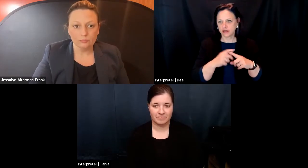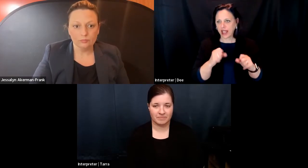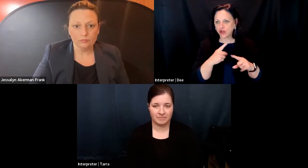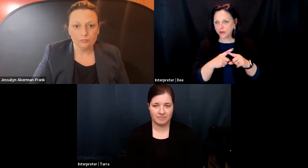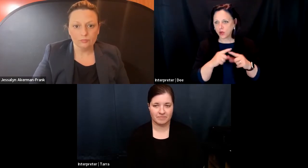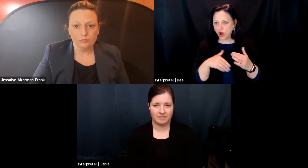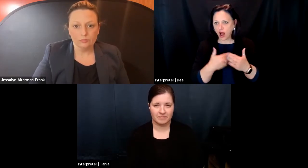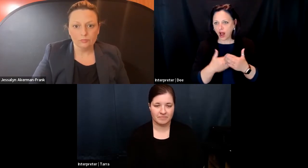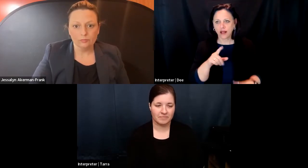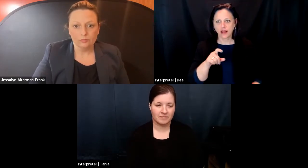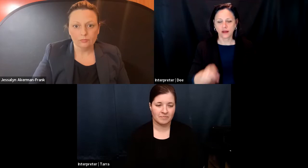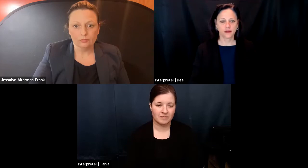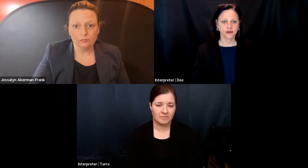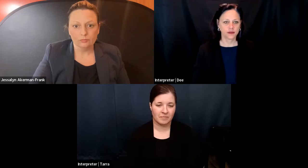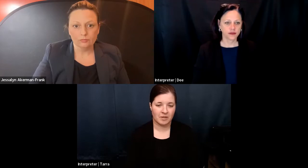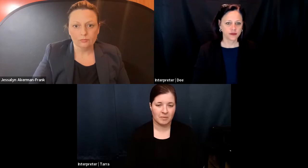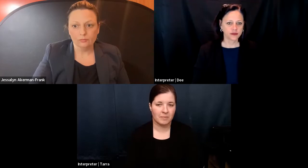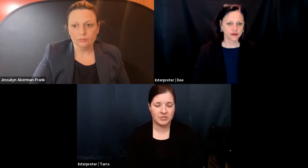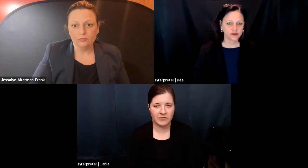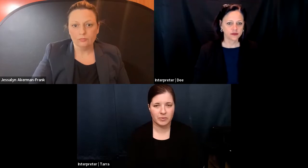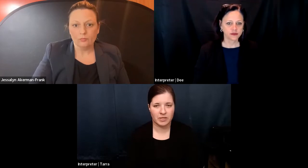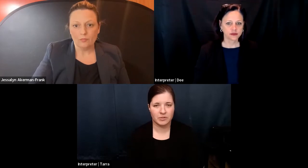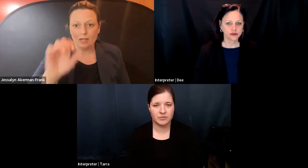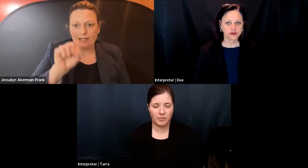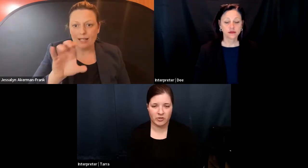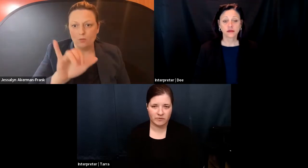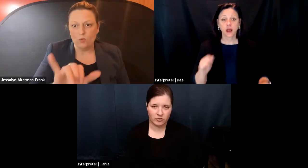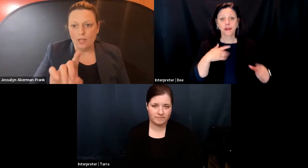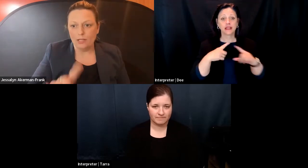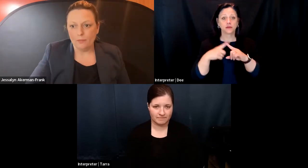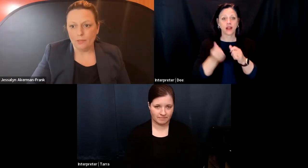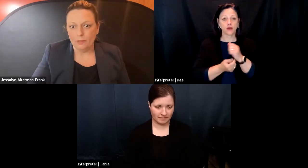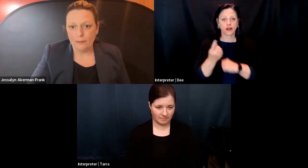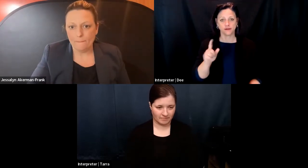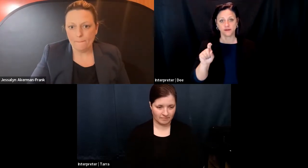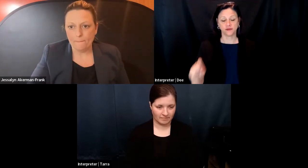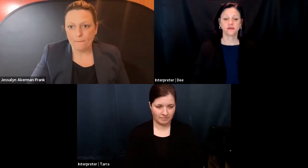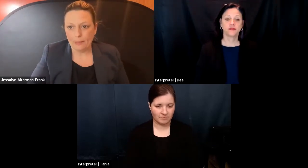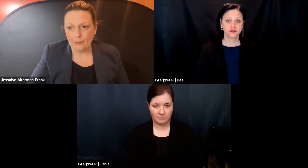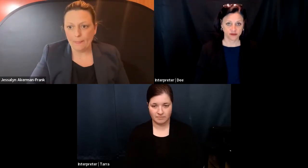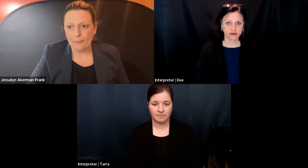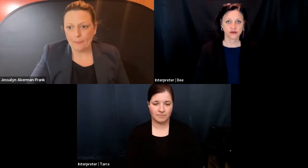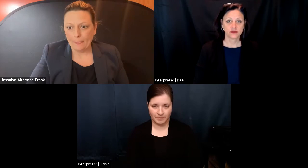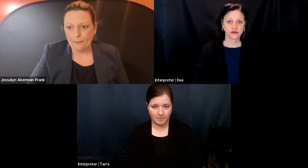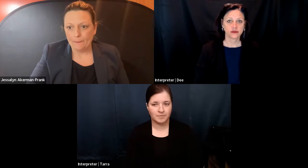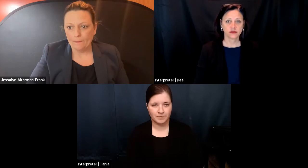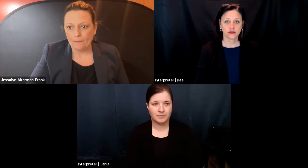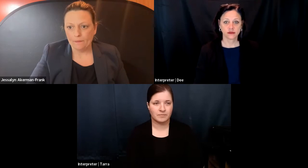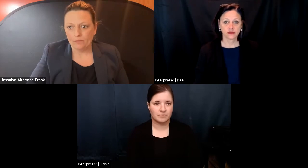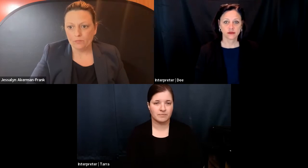You're very nice.